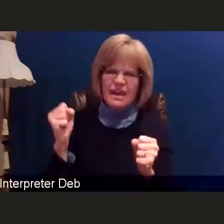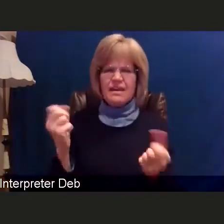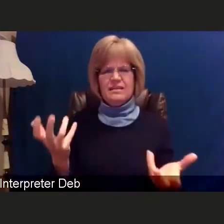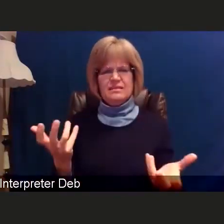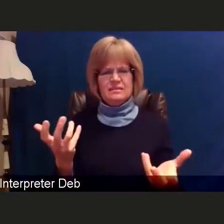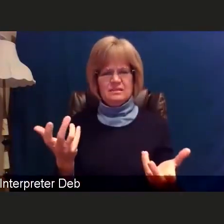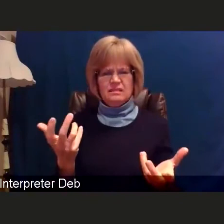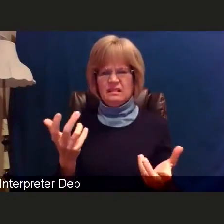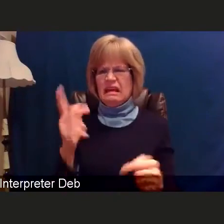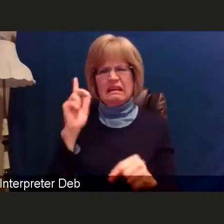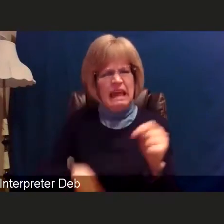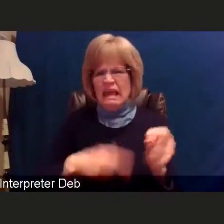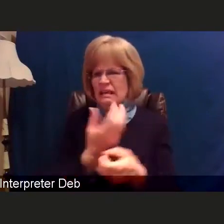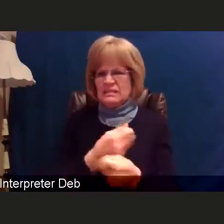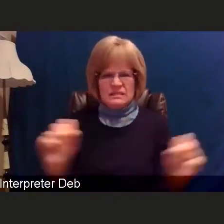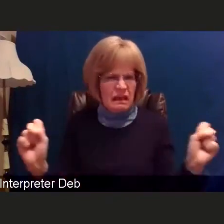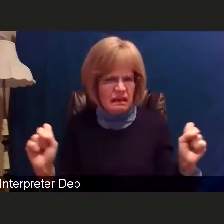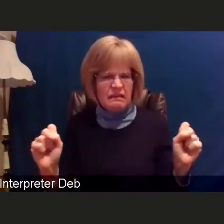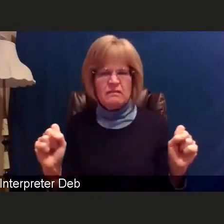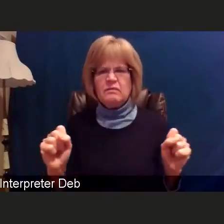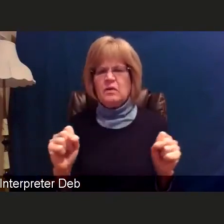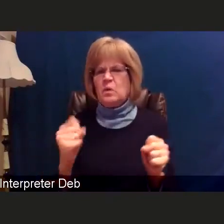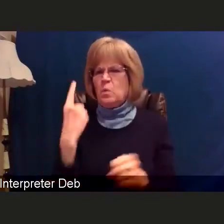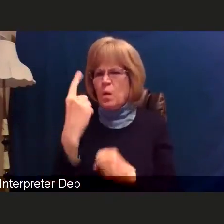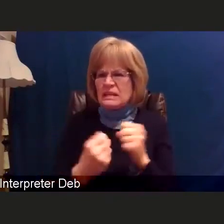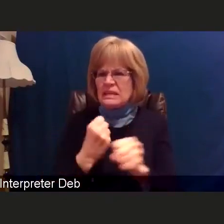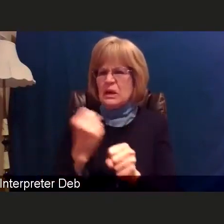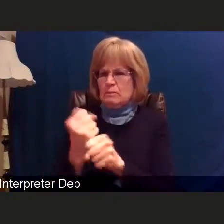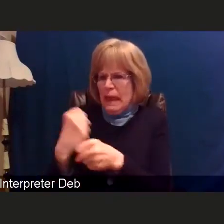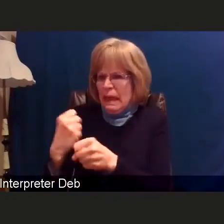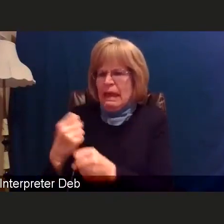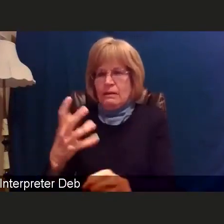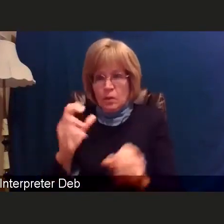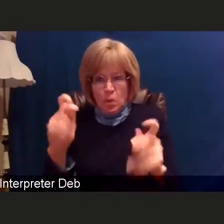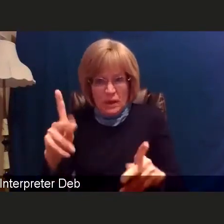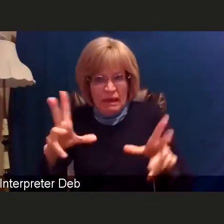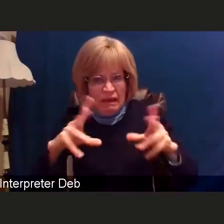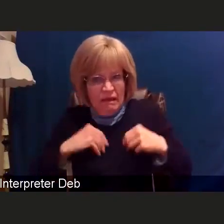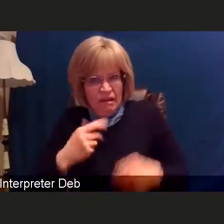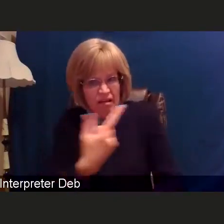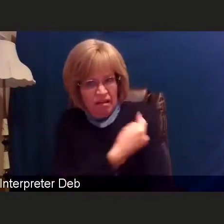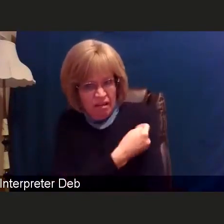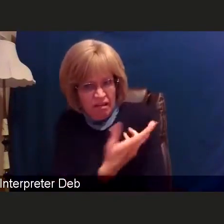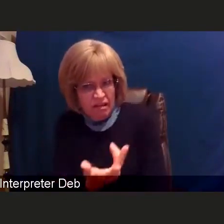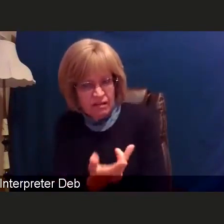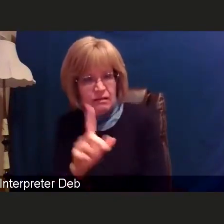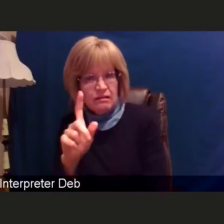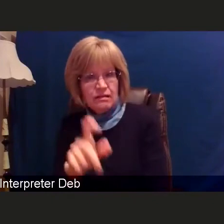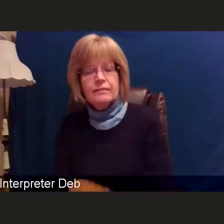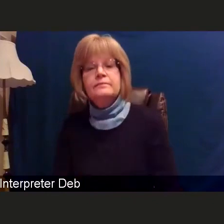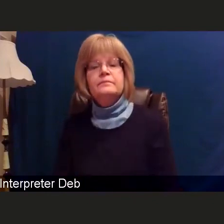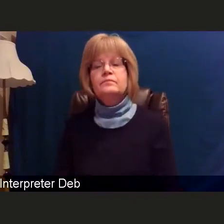I mean, it was out in a year, is this okay to take? Well I want everyone to know